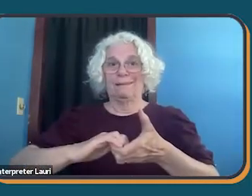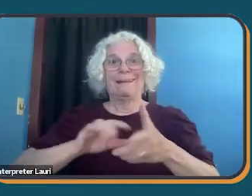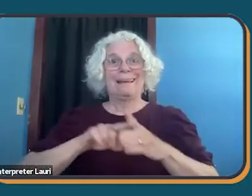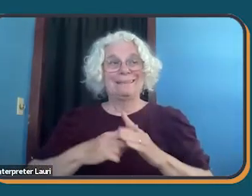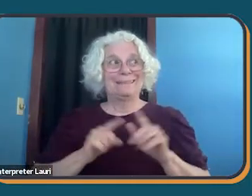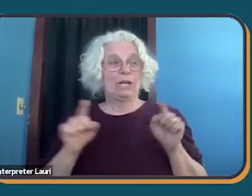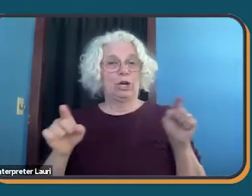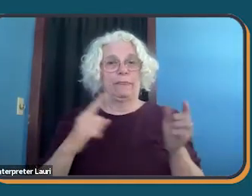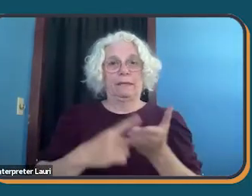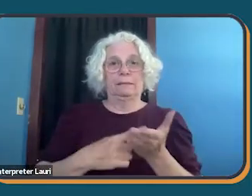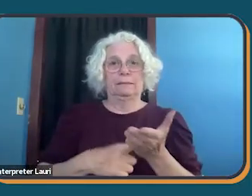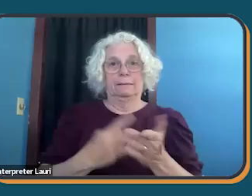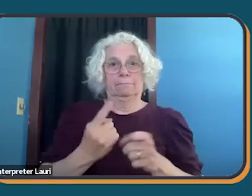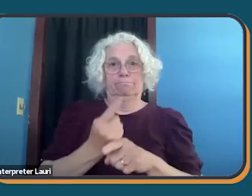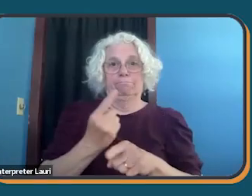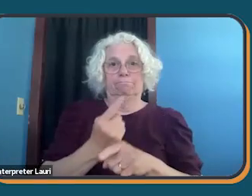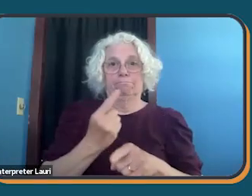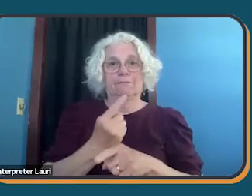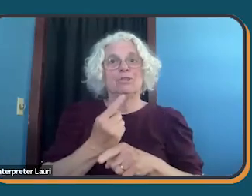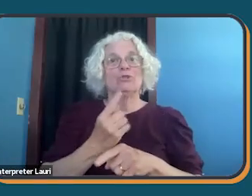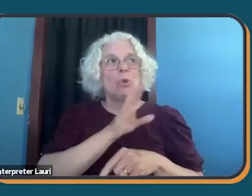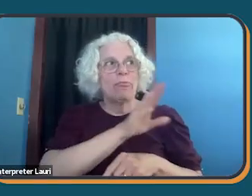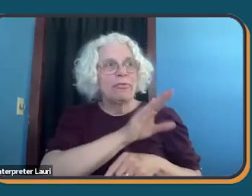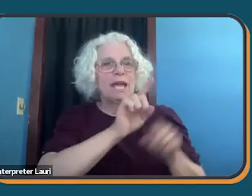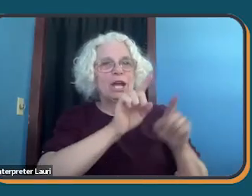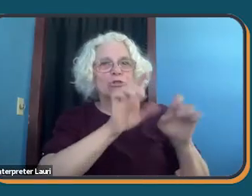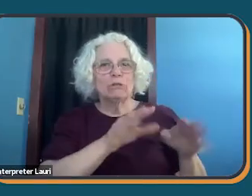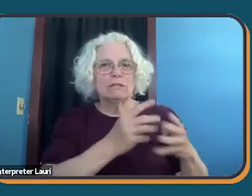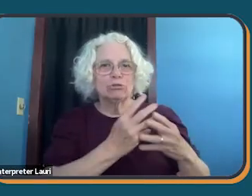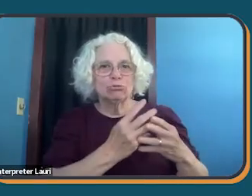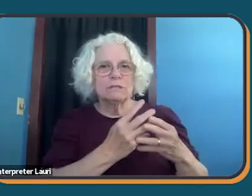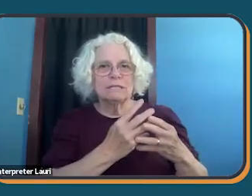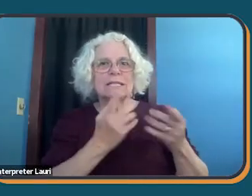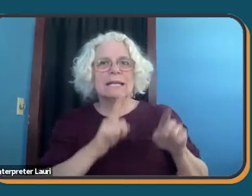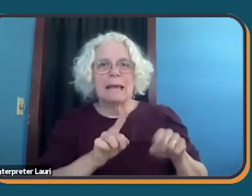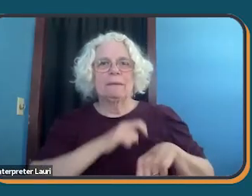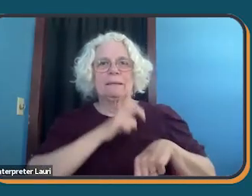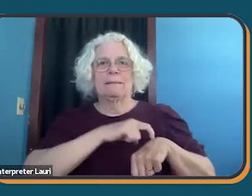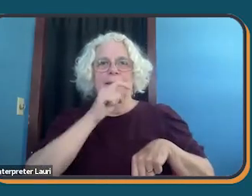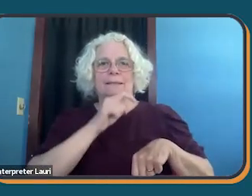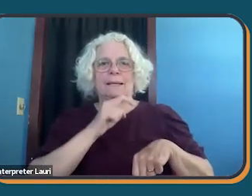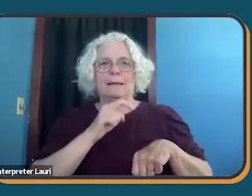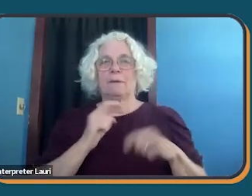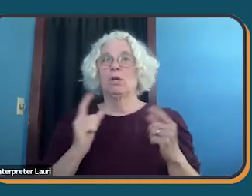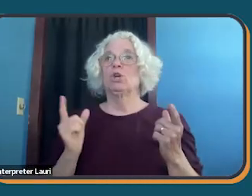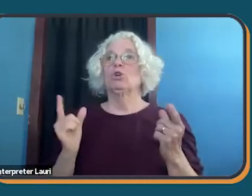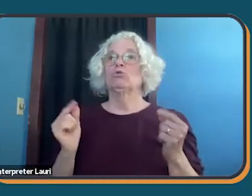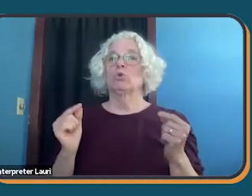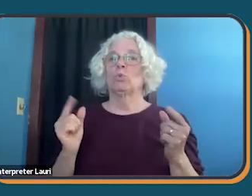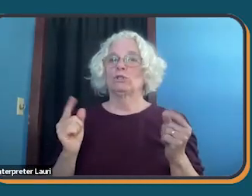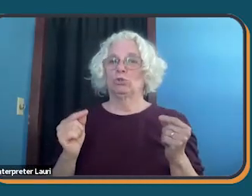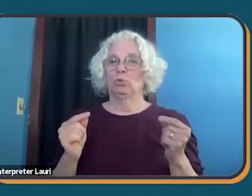their needs so that they can get the screenings on time. So how do you begin putting accessible screenings into practice?